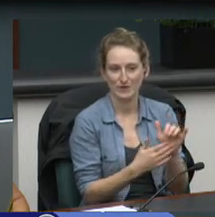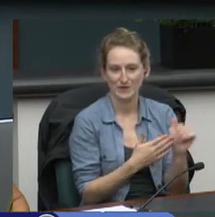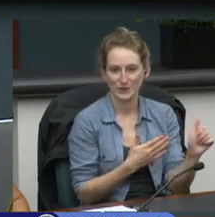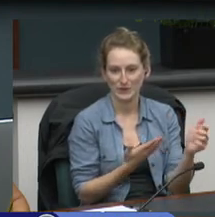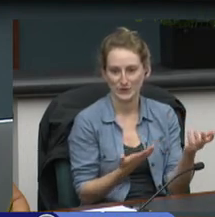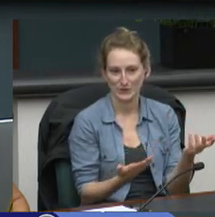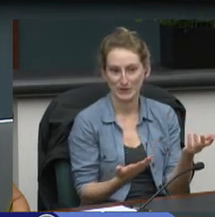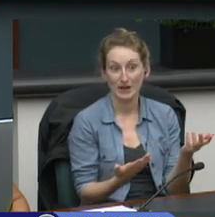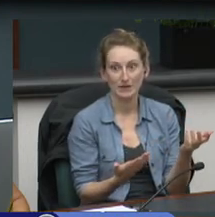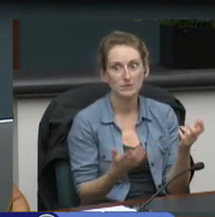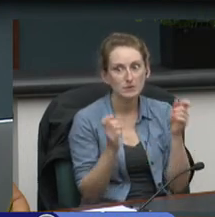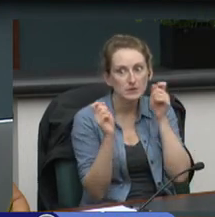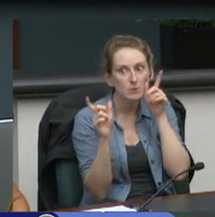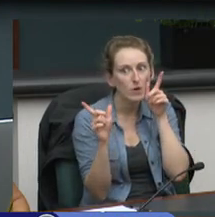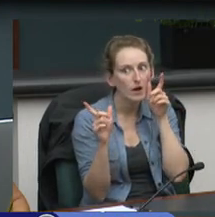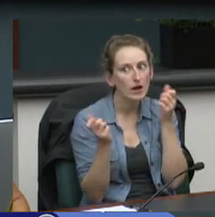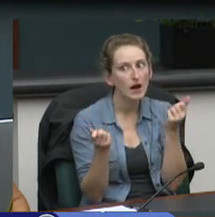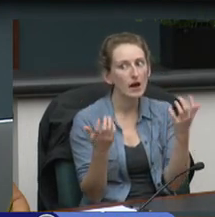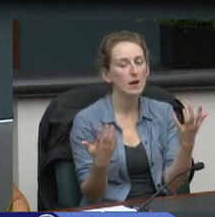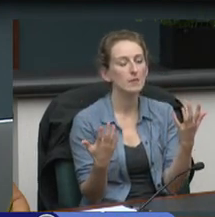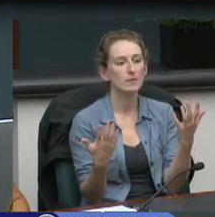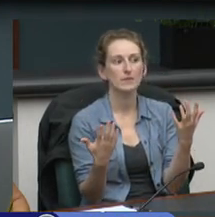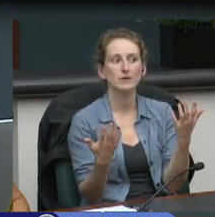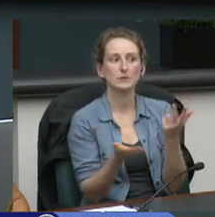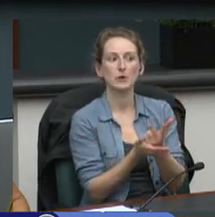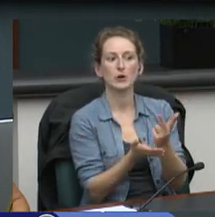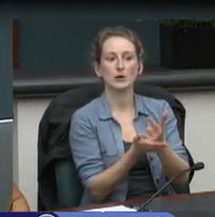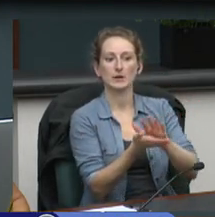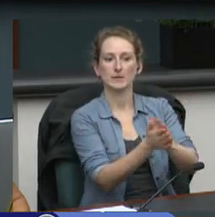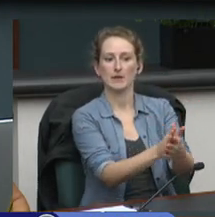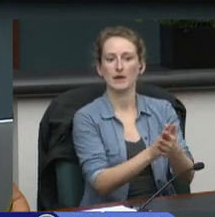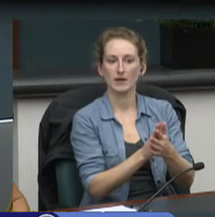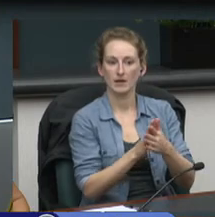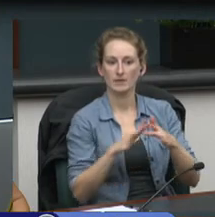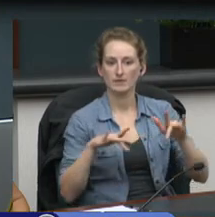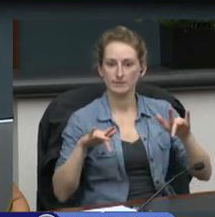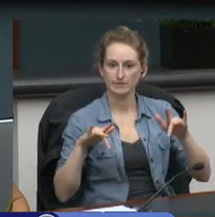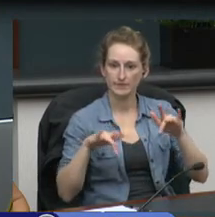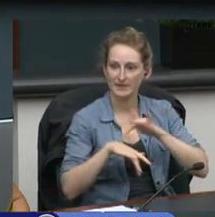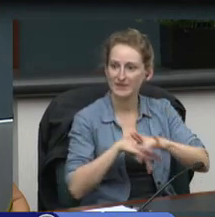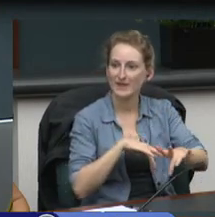available when you start regulating your neighborhood zone secondly why is it